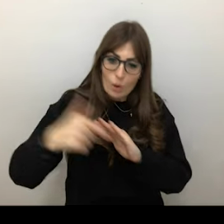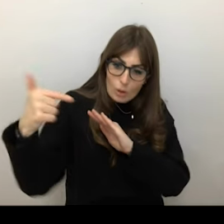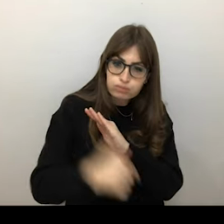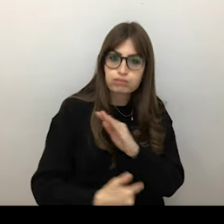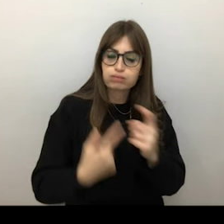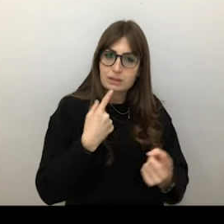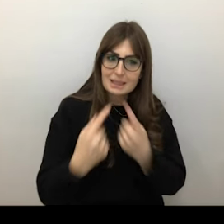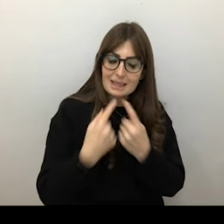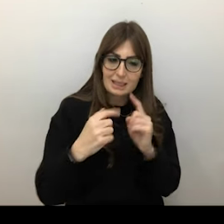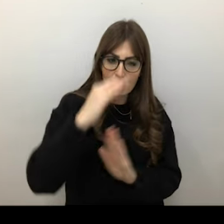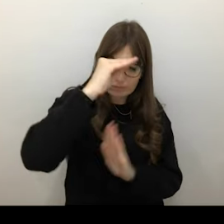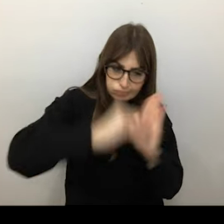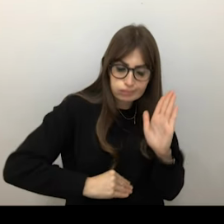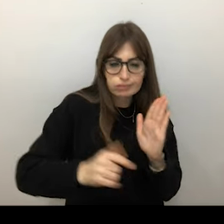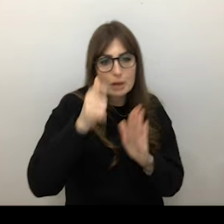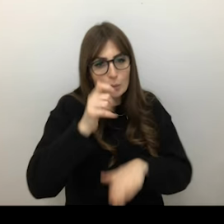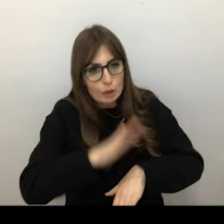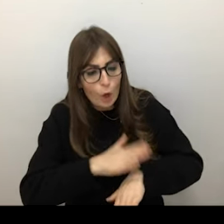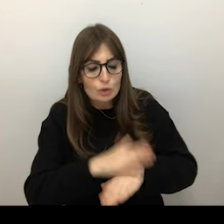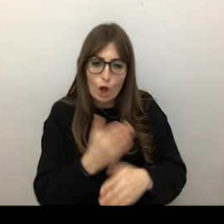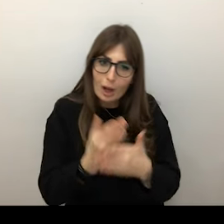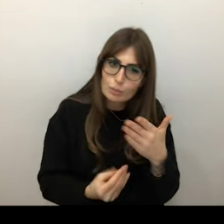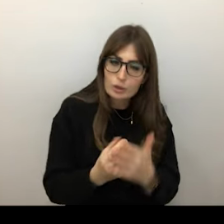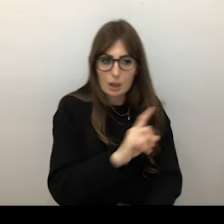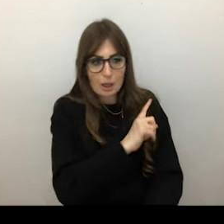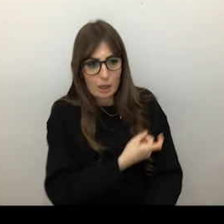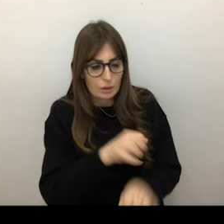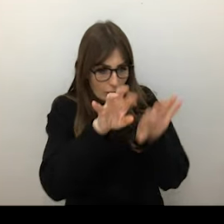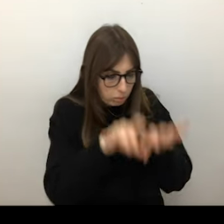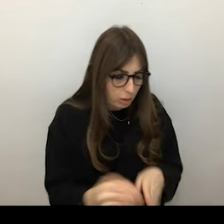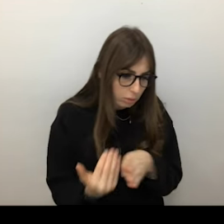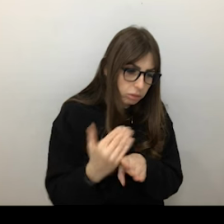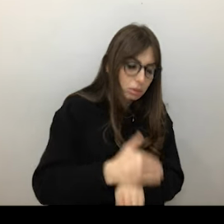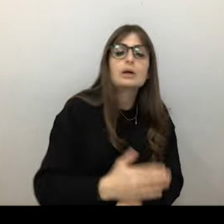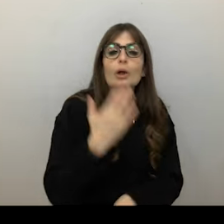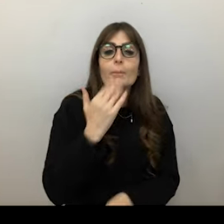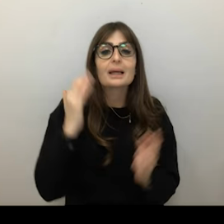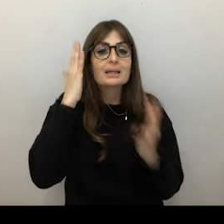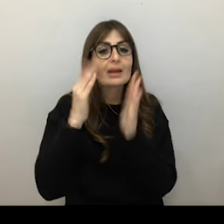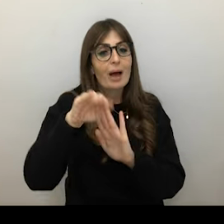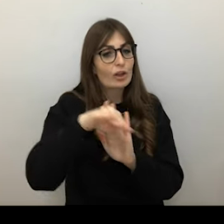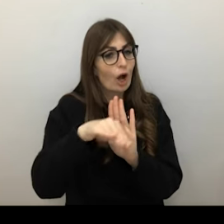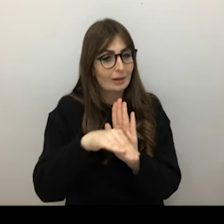application upfront. And we know this takes time and resources and energy to complete. So please consider the guidelines.